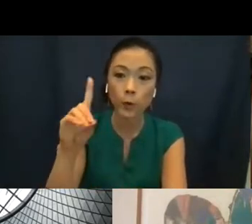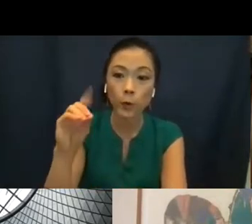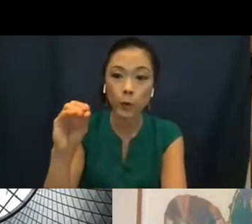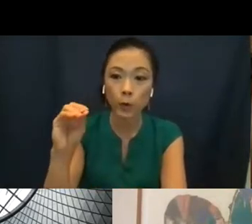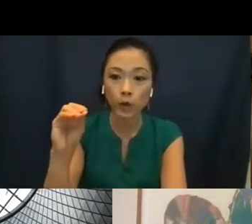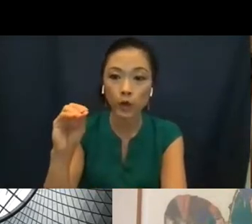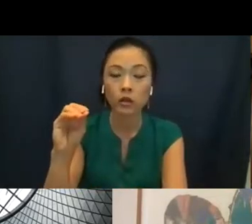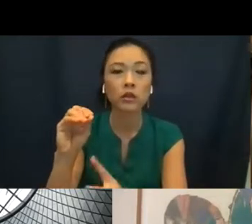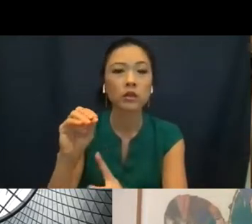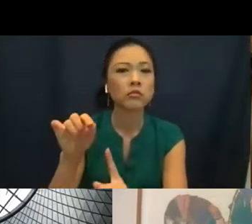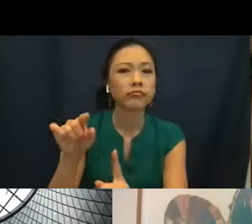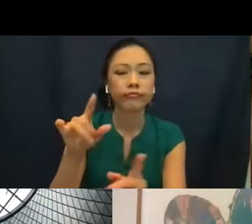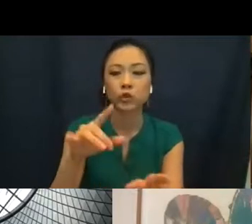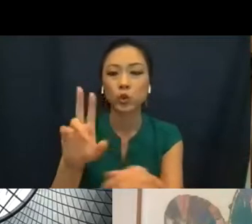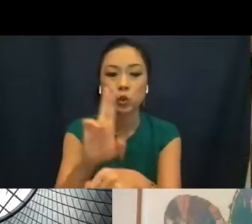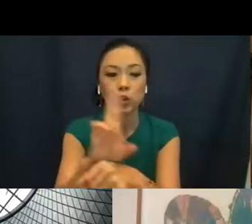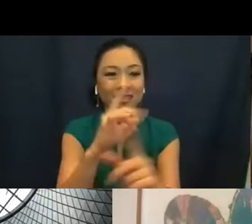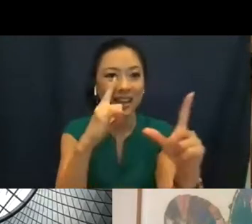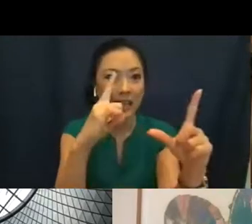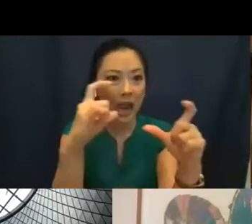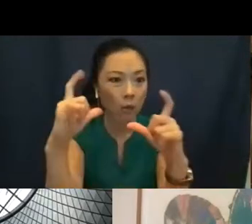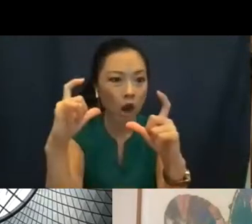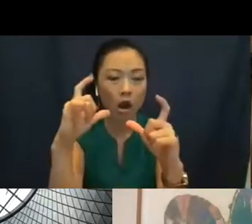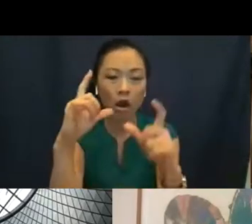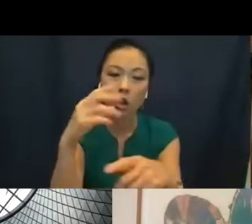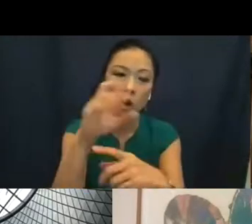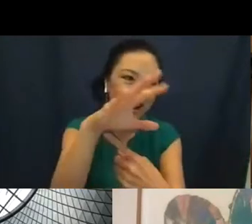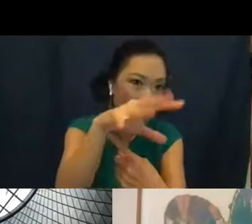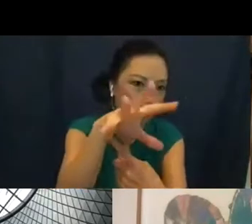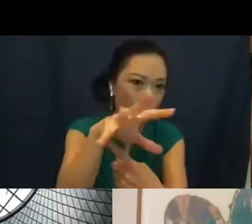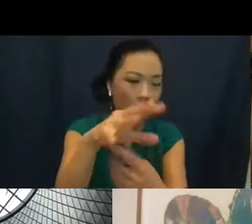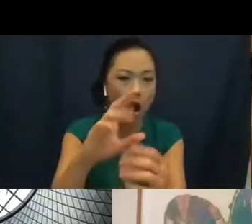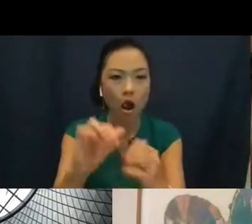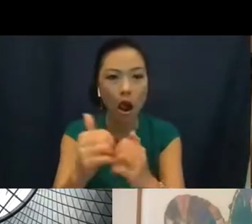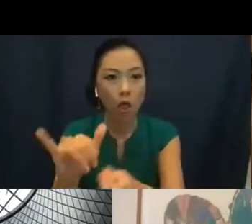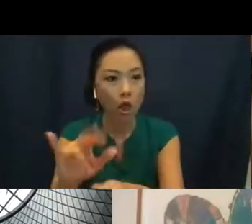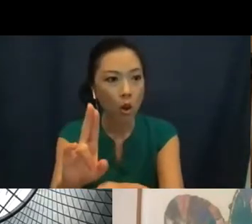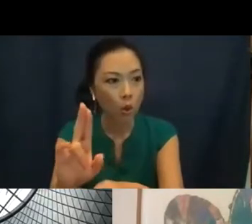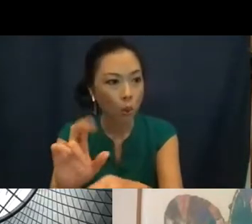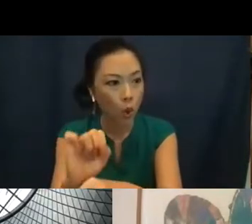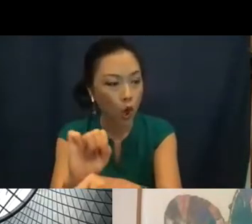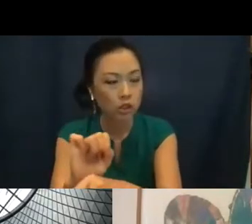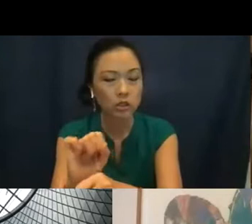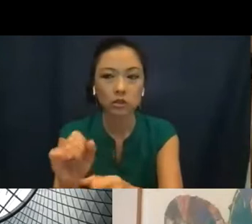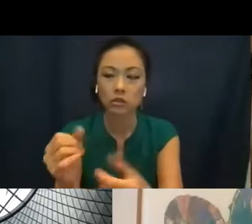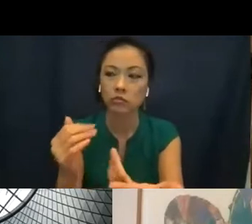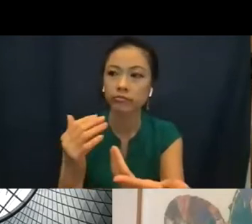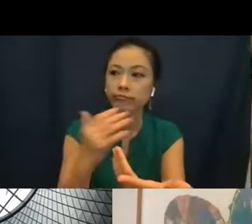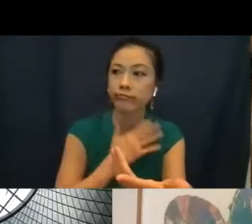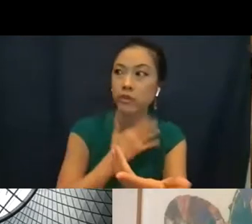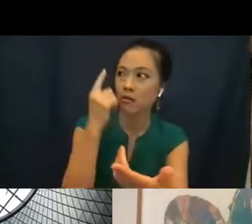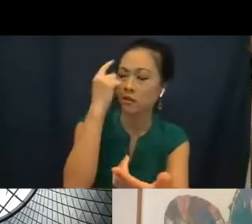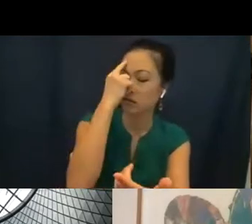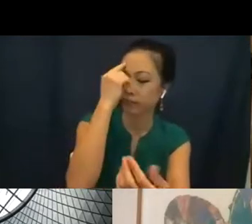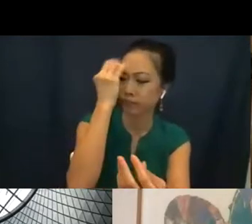works and there are so many thoughts that go through my mind. Early experimentations